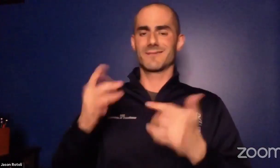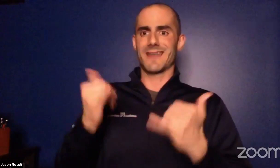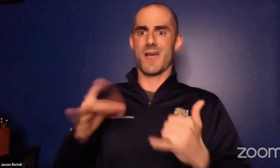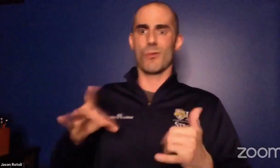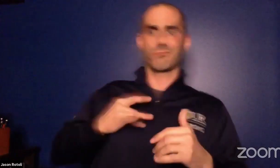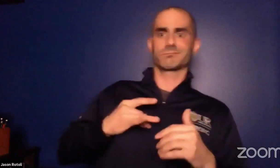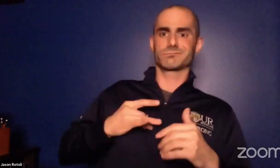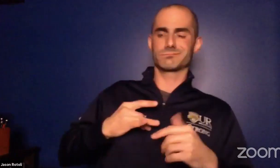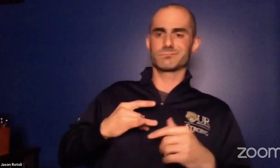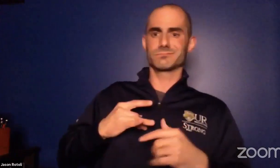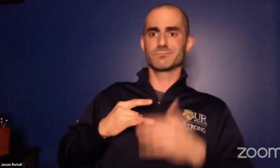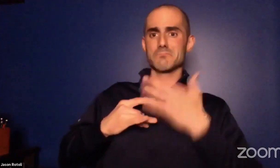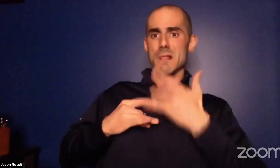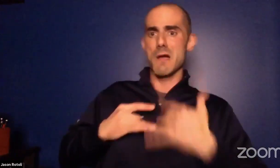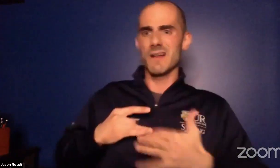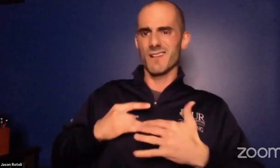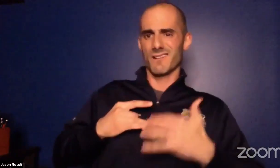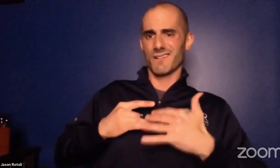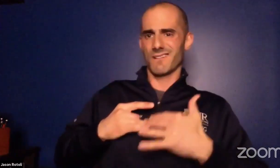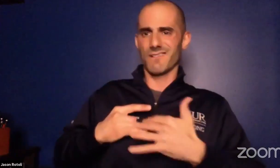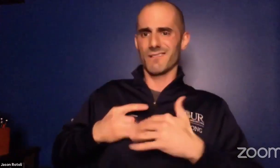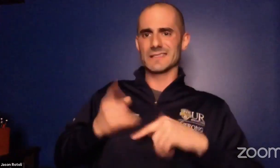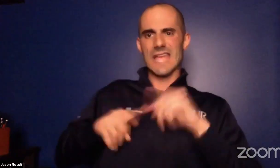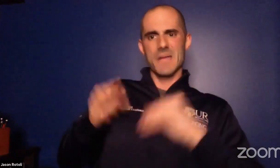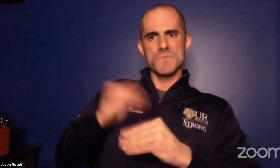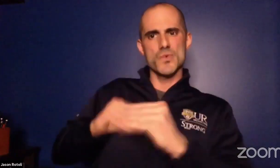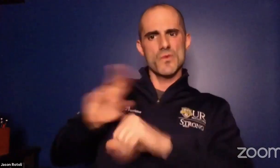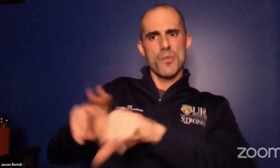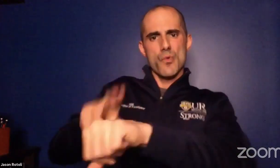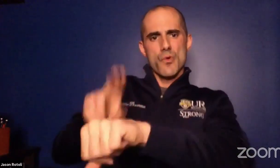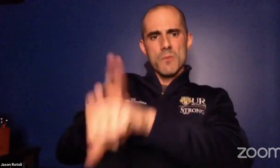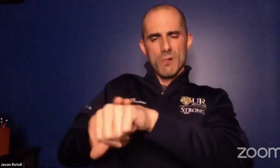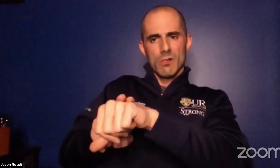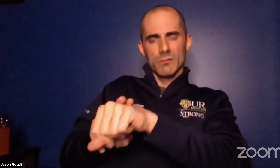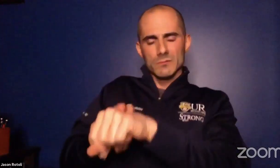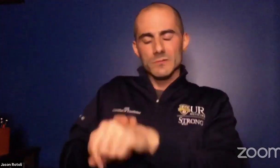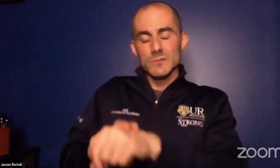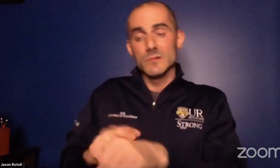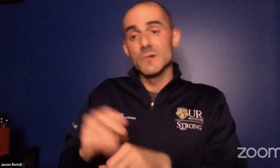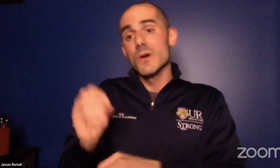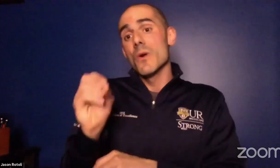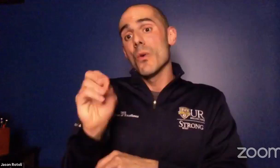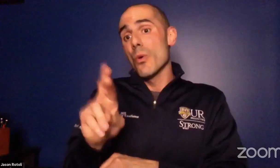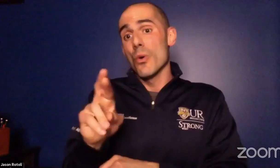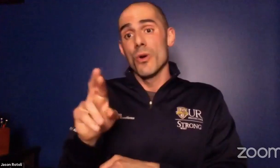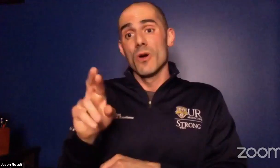There are many different areas of pain that you may experience. This is the reason why you'll